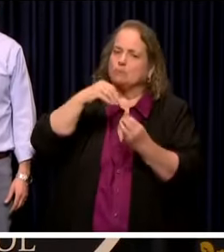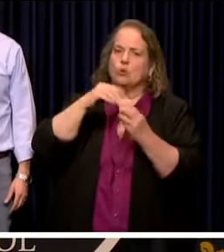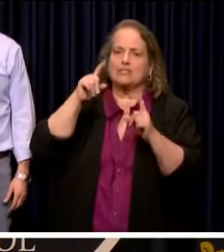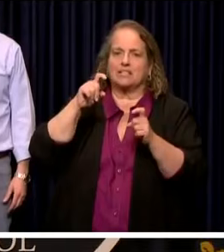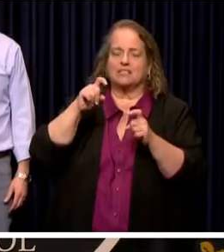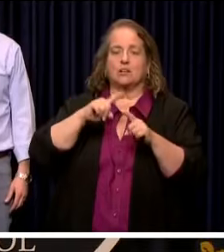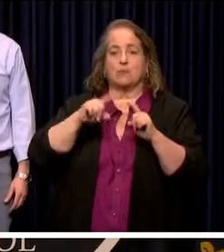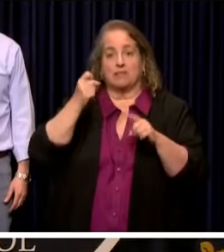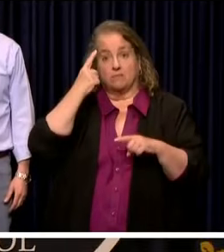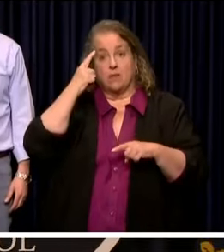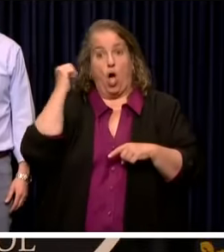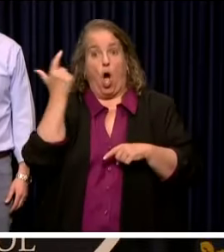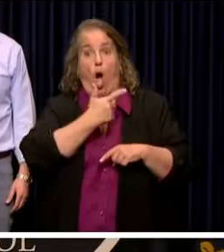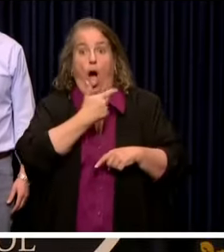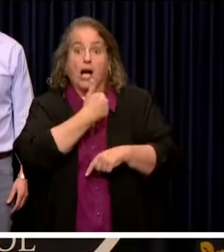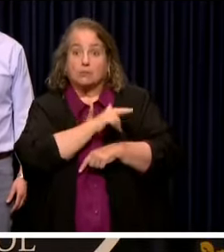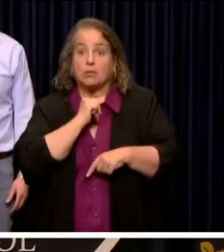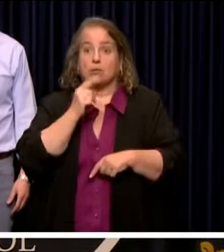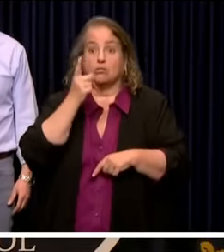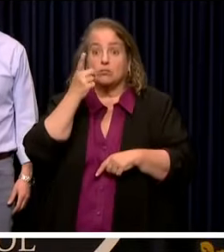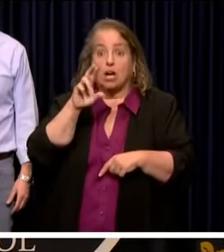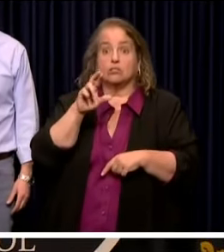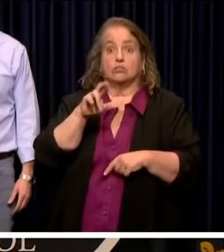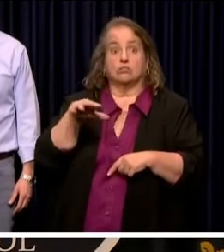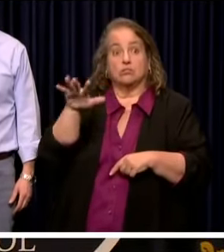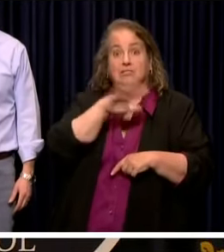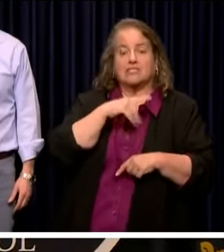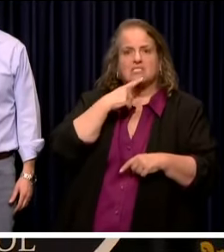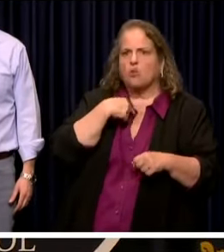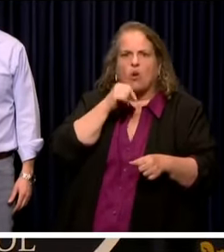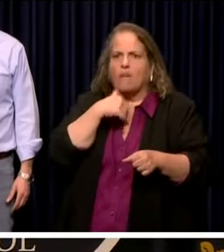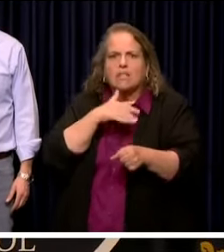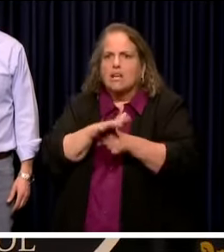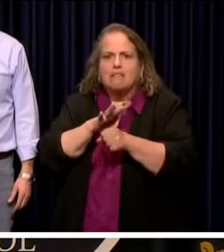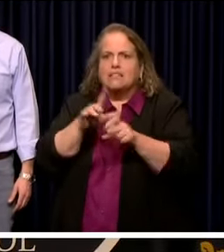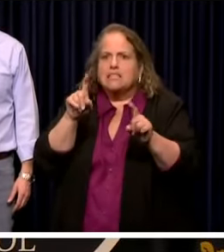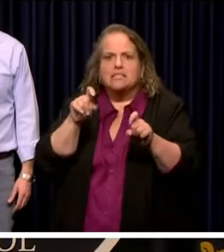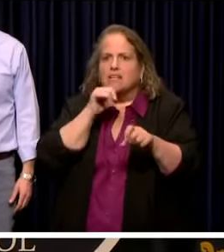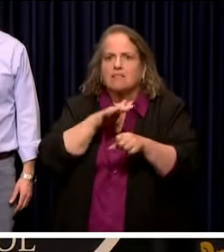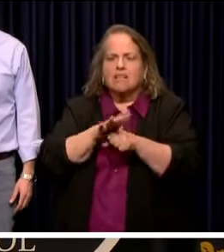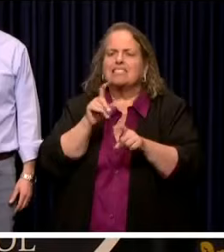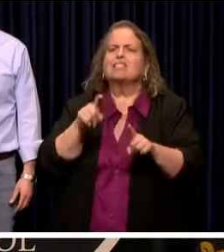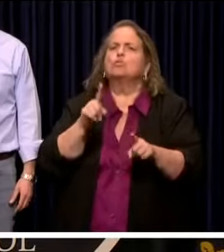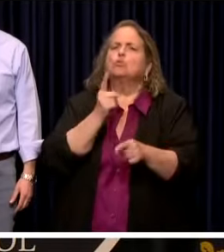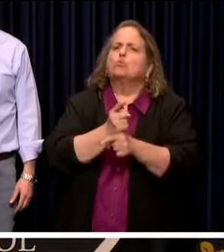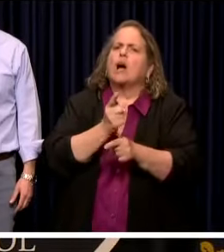SYMPTOMATIC, BUT AT THIS POINT WE WANT TO MAKE SURE THAT WE USE